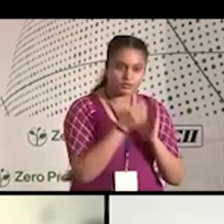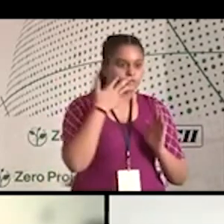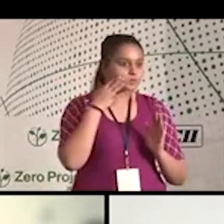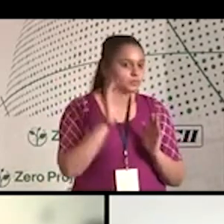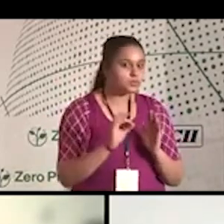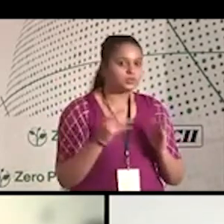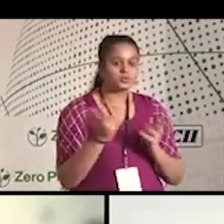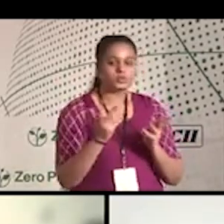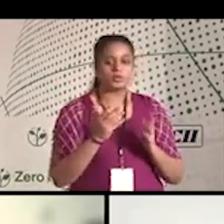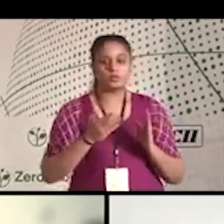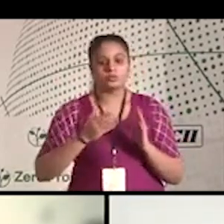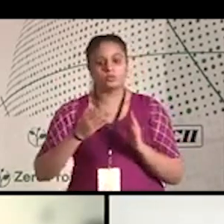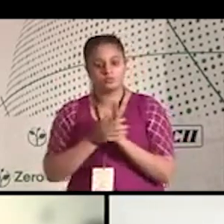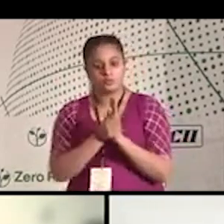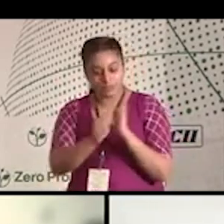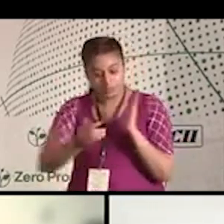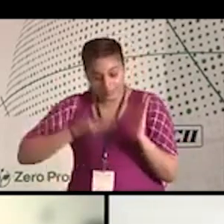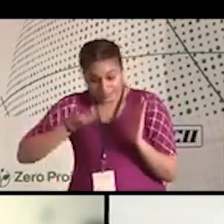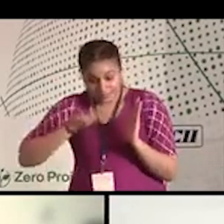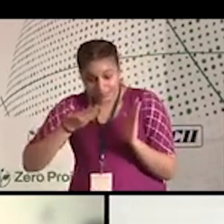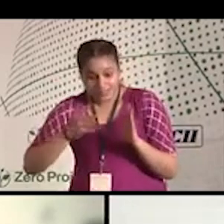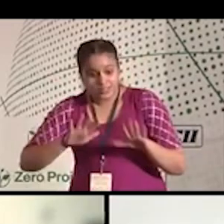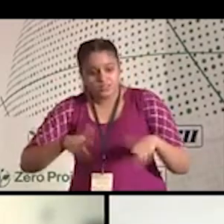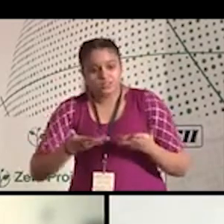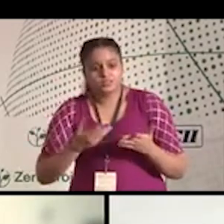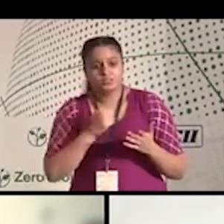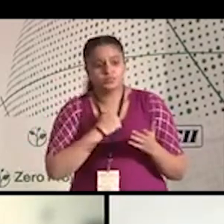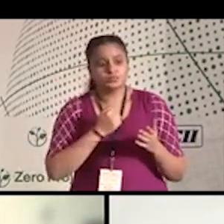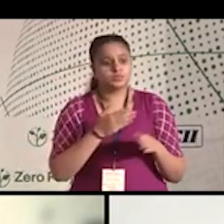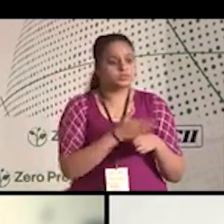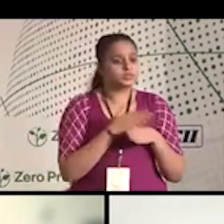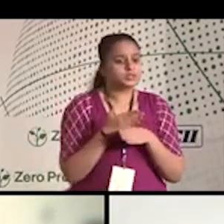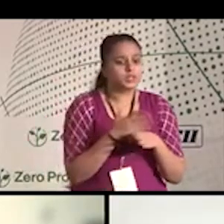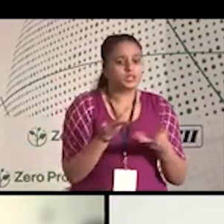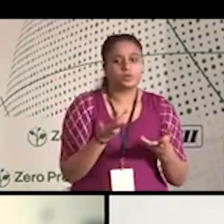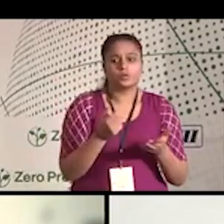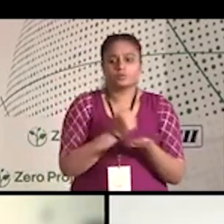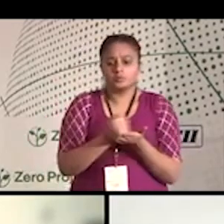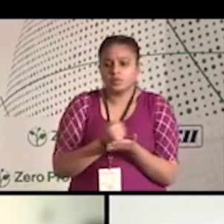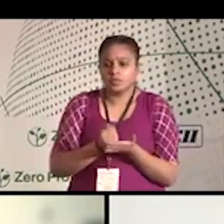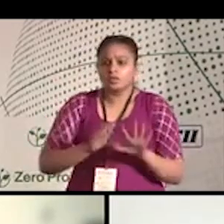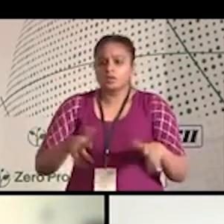vocational training, how we can scale it up, how good practices can be replicated.